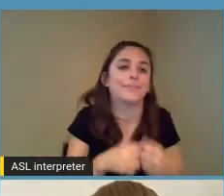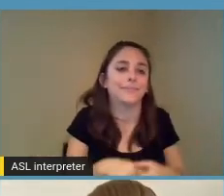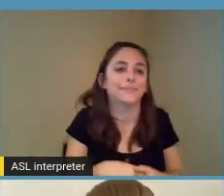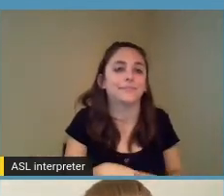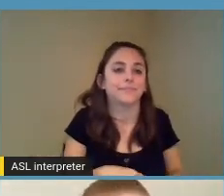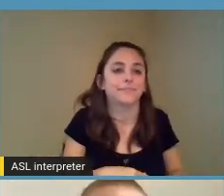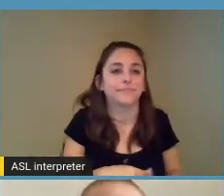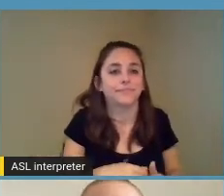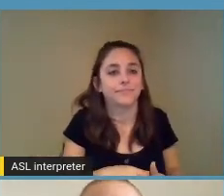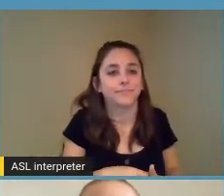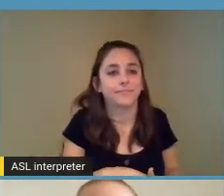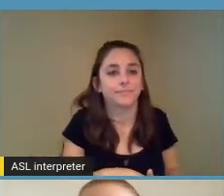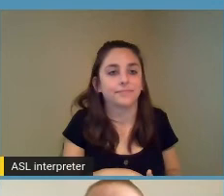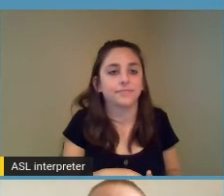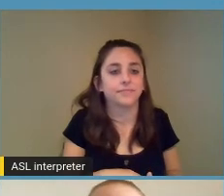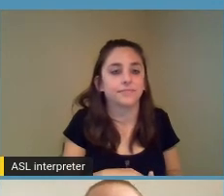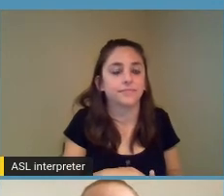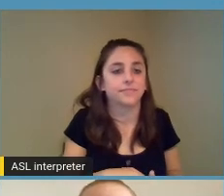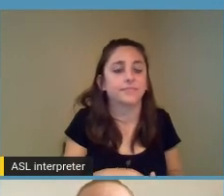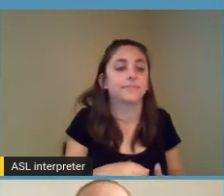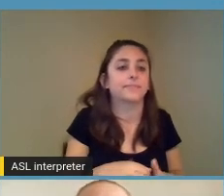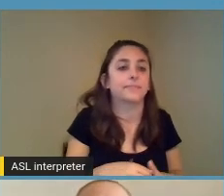for this kind of up and running.